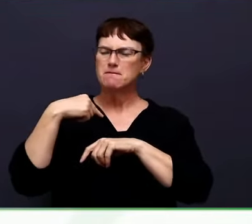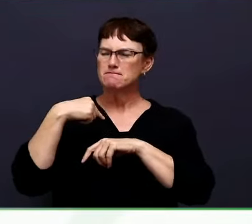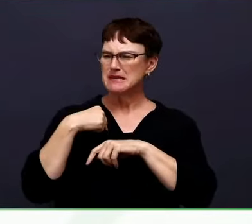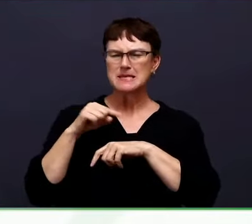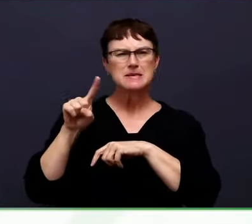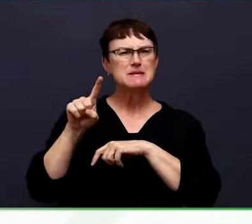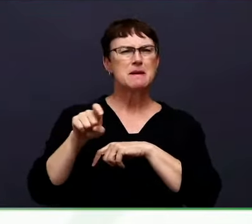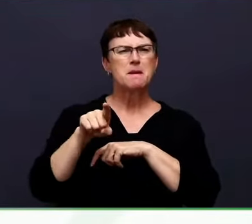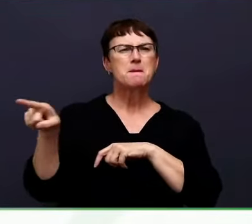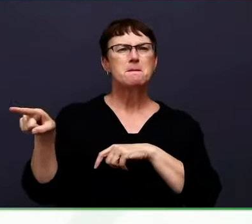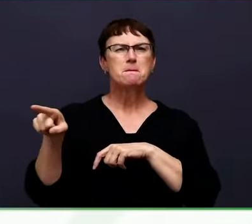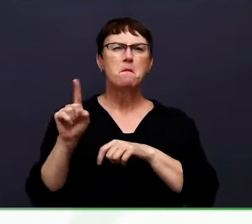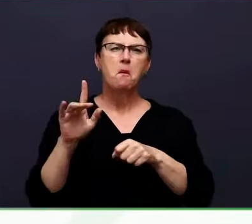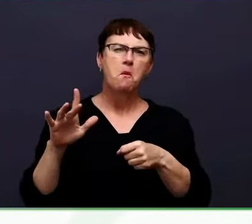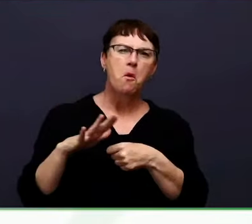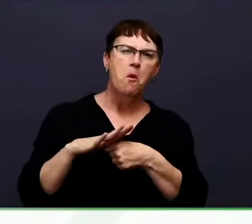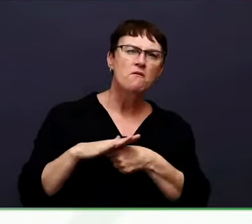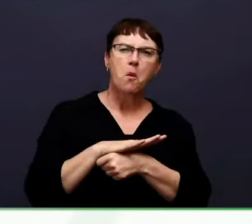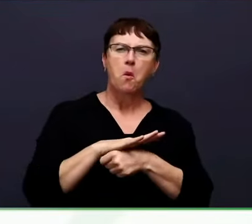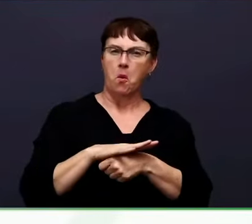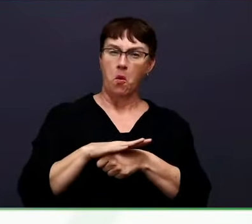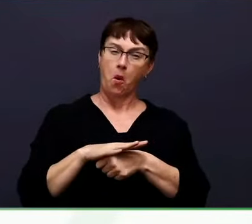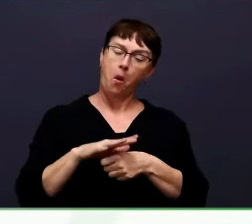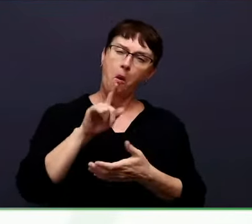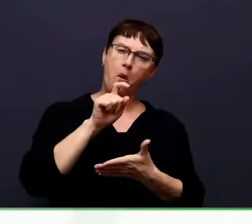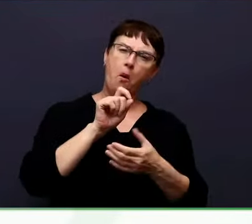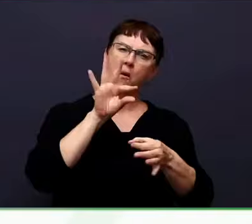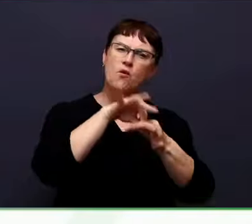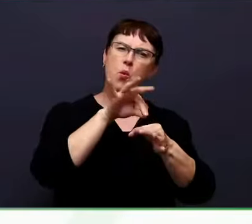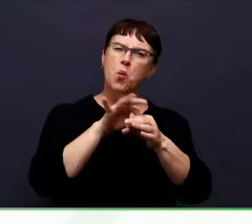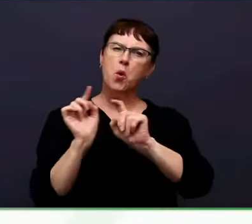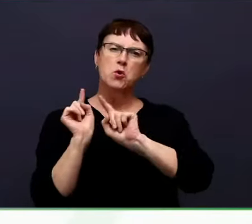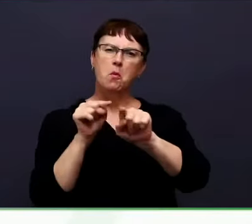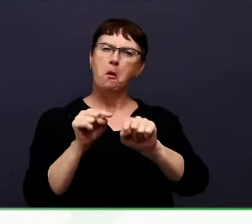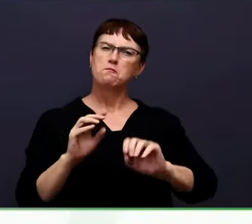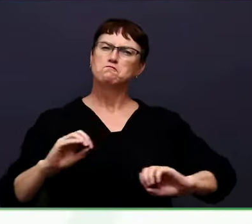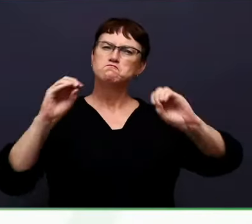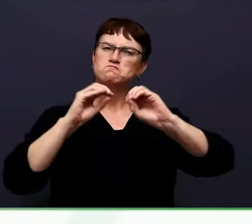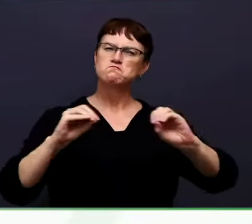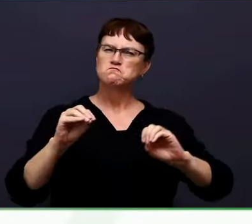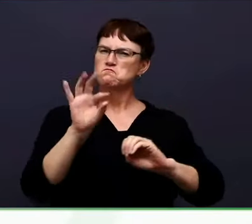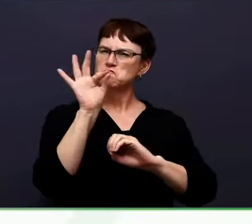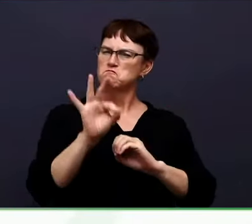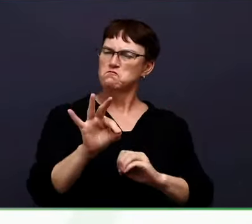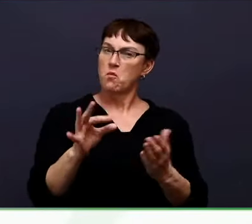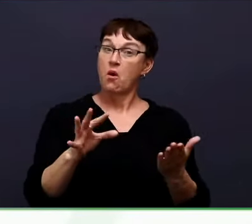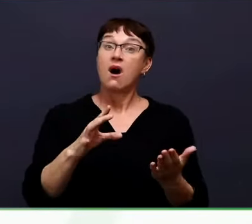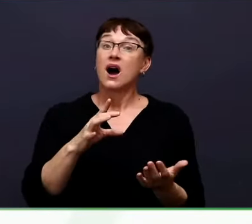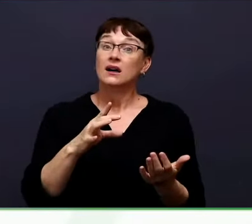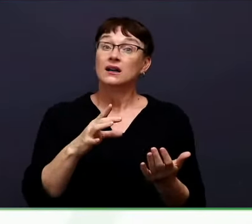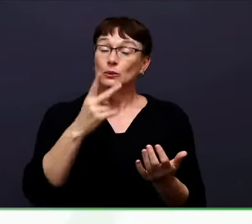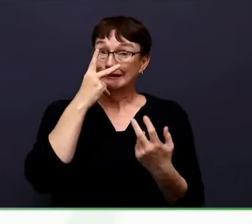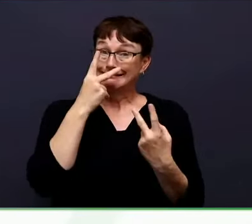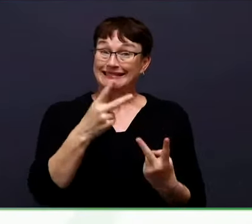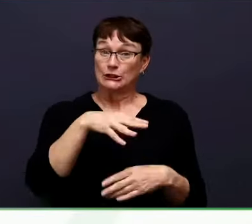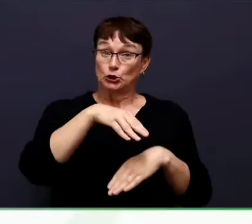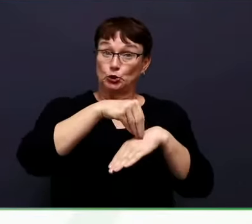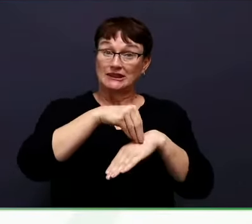If their staff had performed in a way that they had granted people with disability, the voter turnout would have been better.